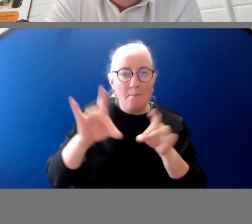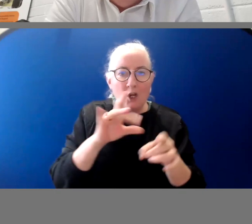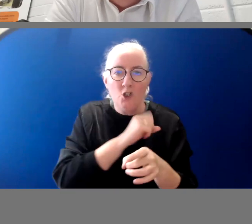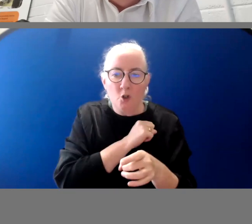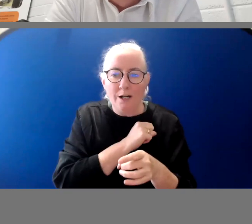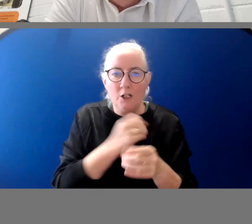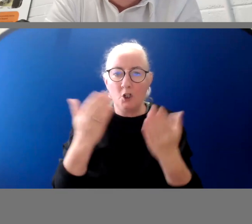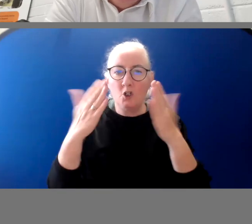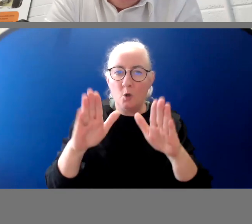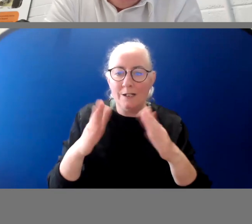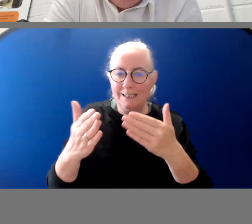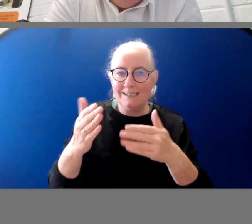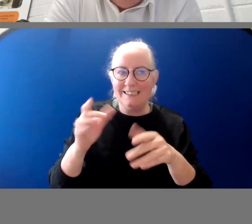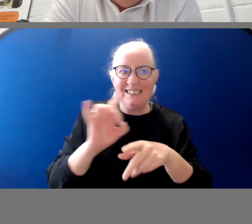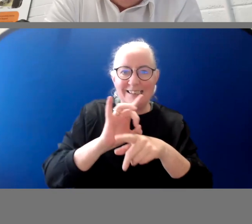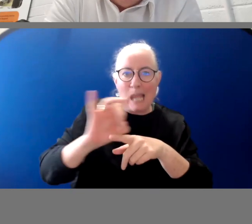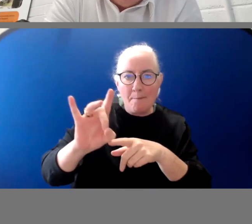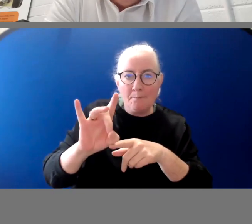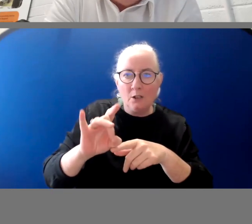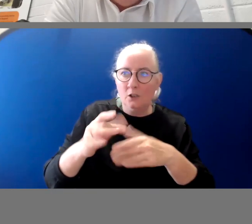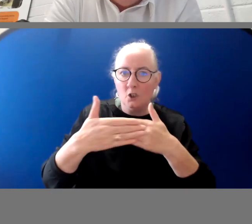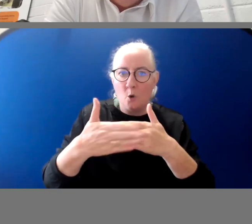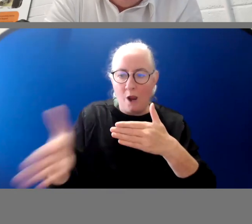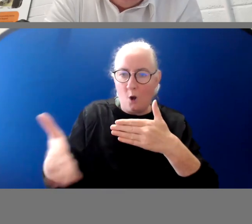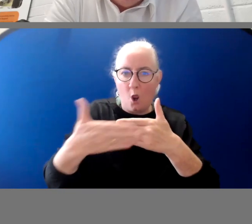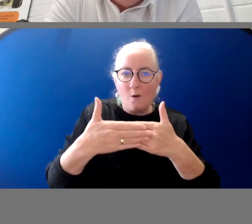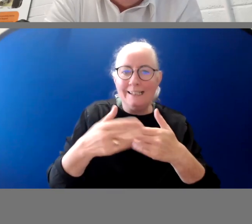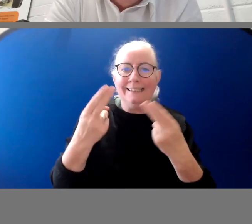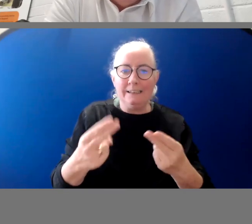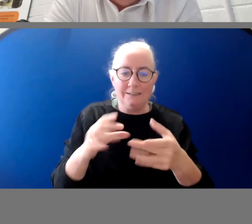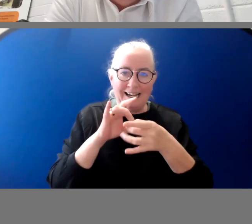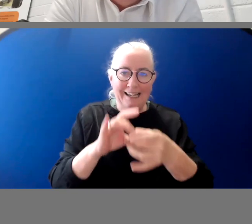the right type of door closers and that they meet the relevant standards and requirements under the